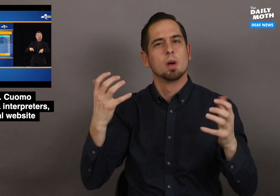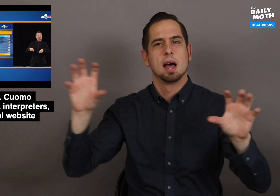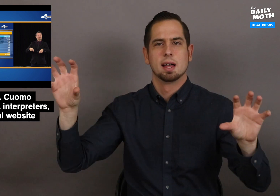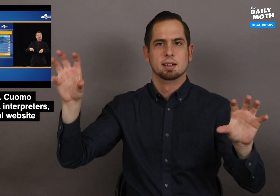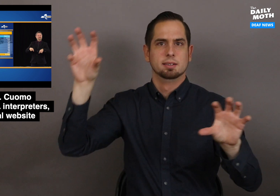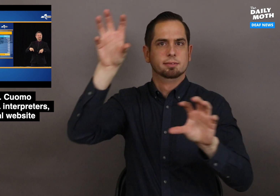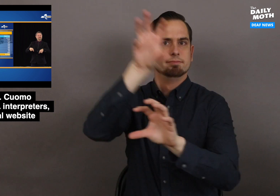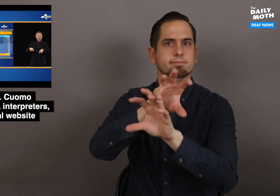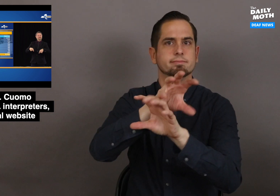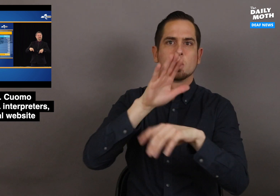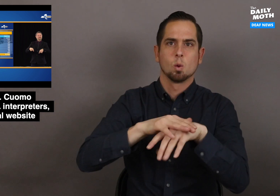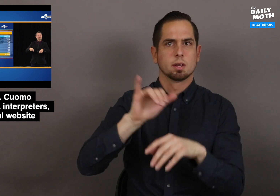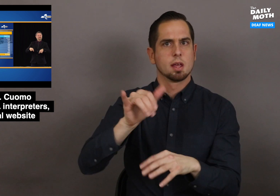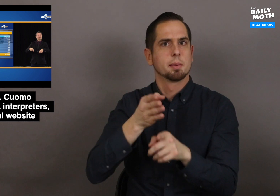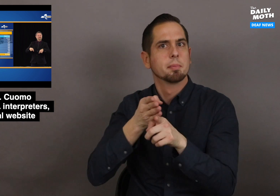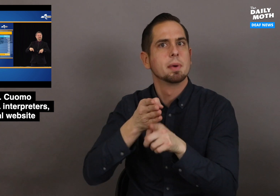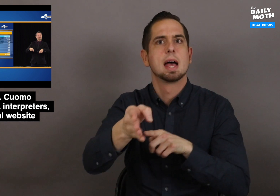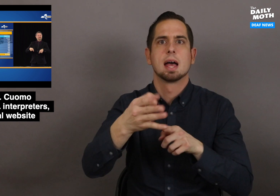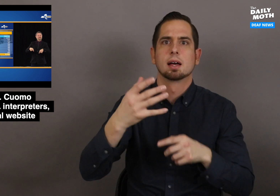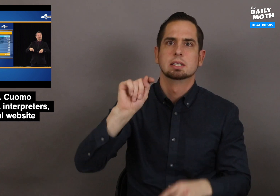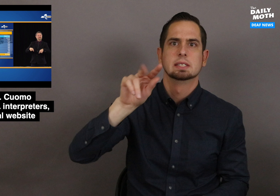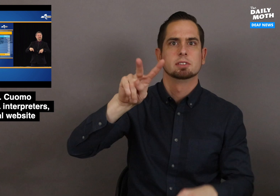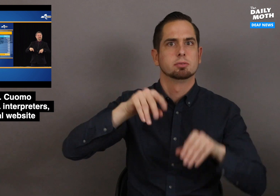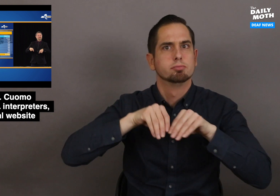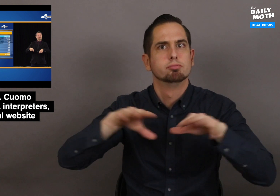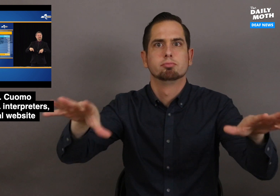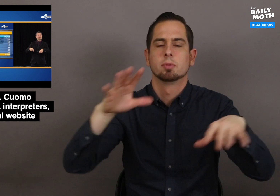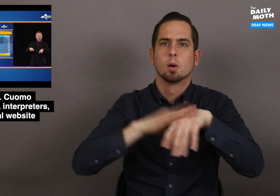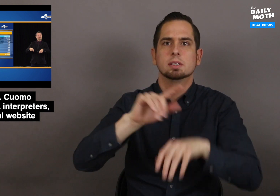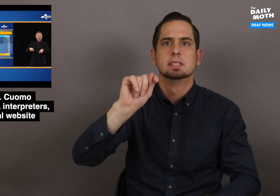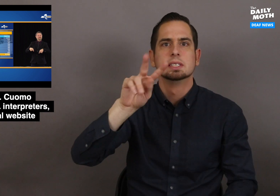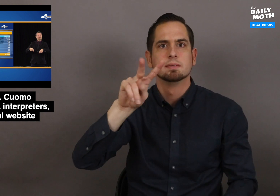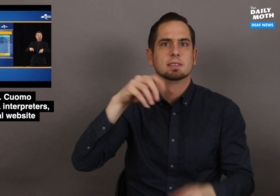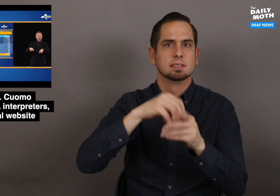on the main broadcast that is carried on television stations